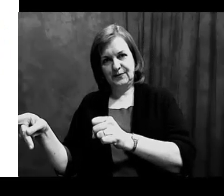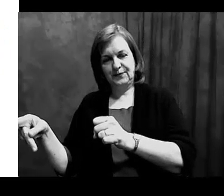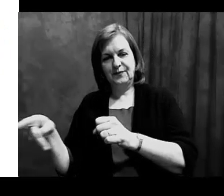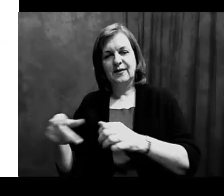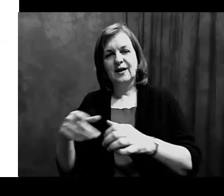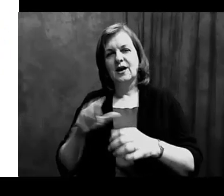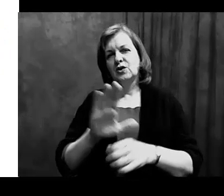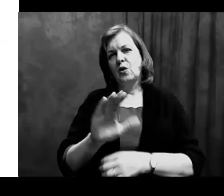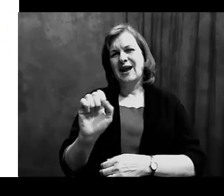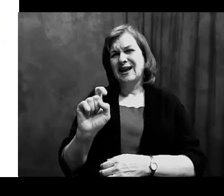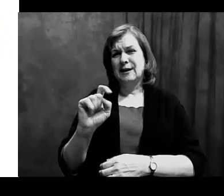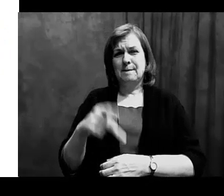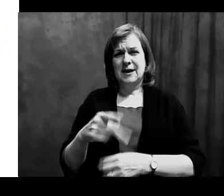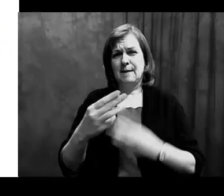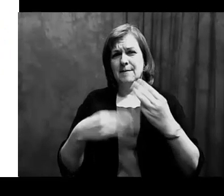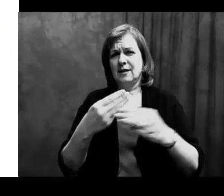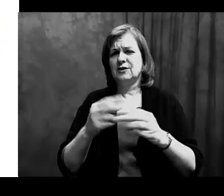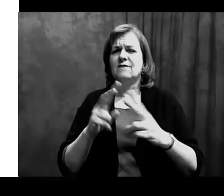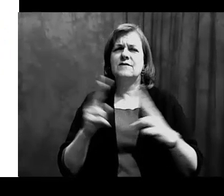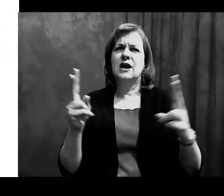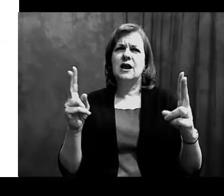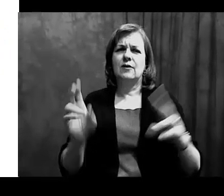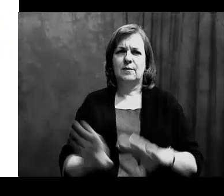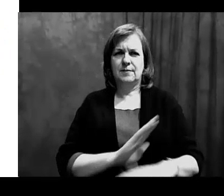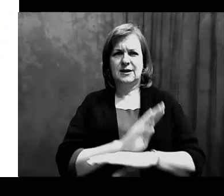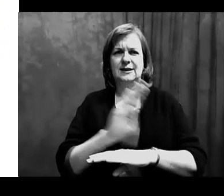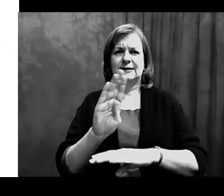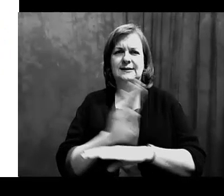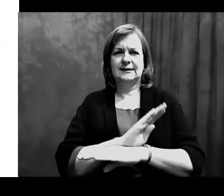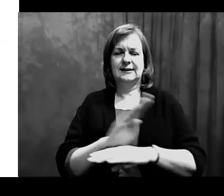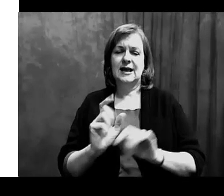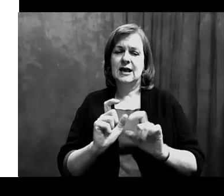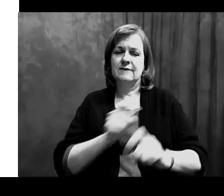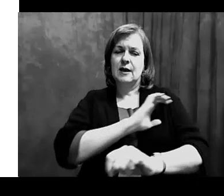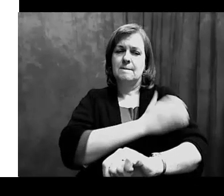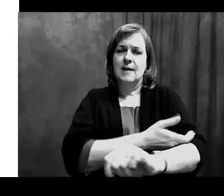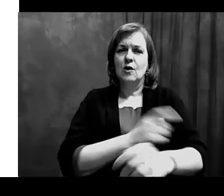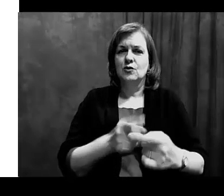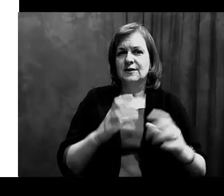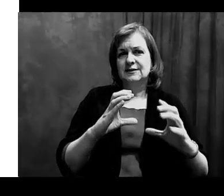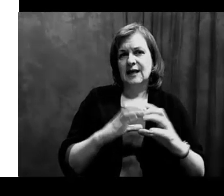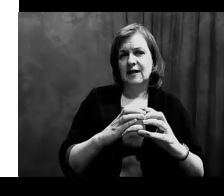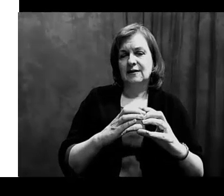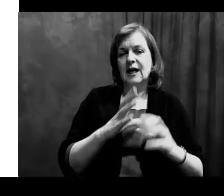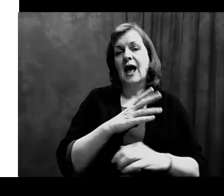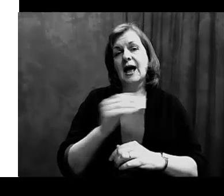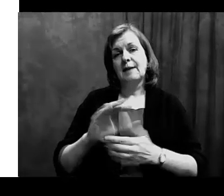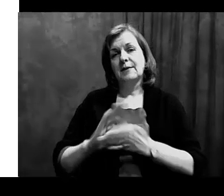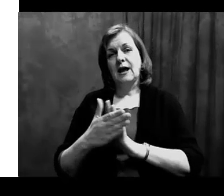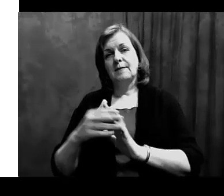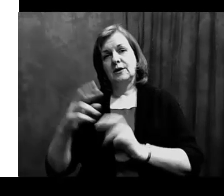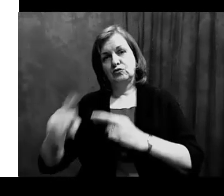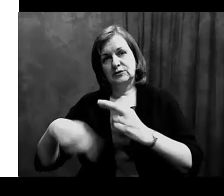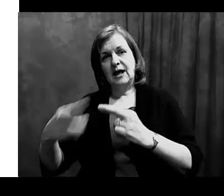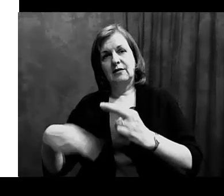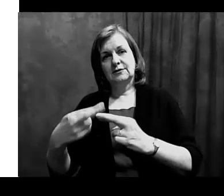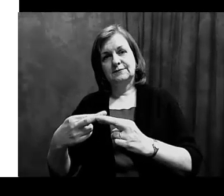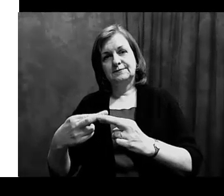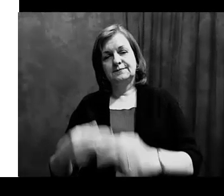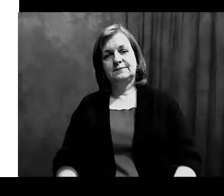so your ATP are very very busy powering your cells and getting recycled!